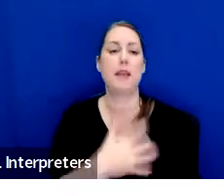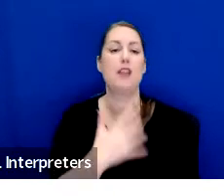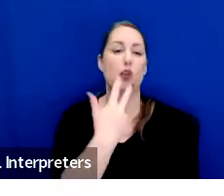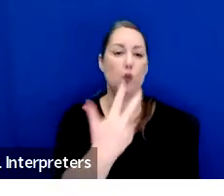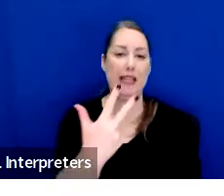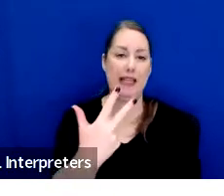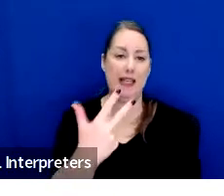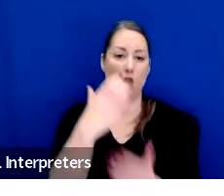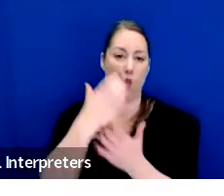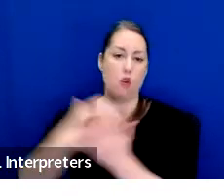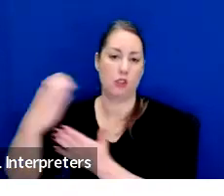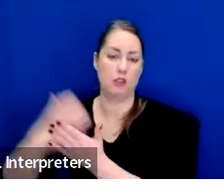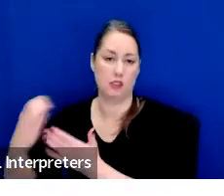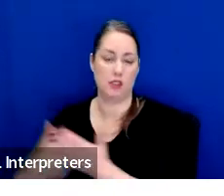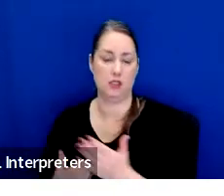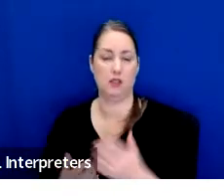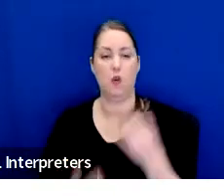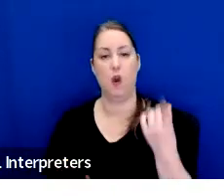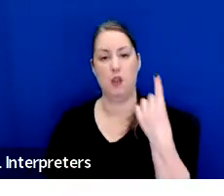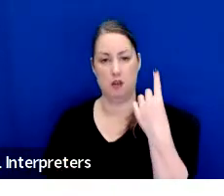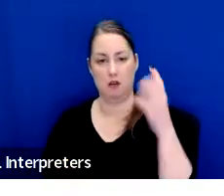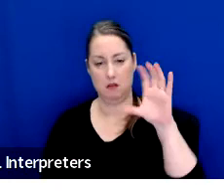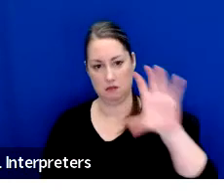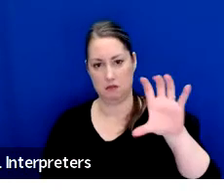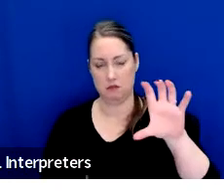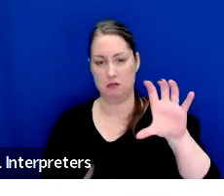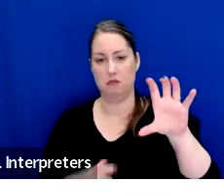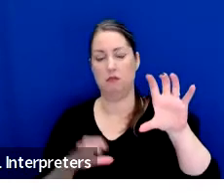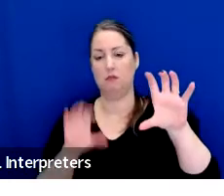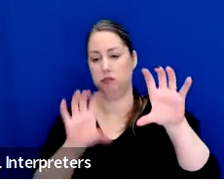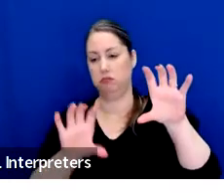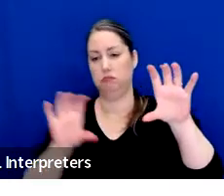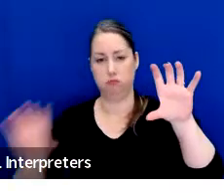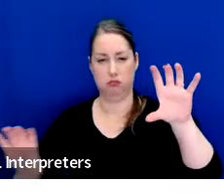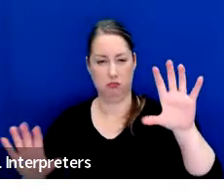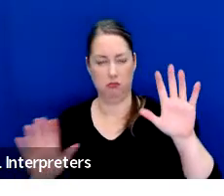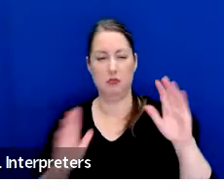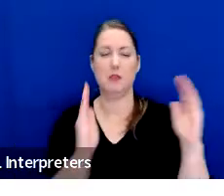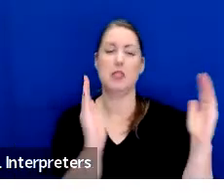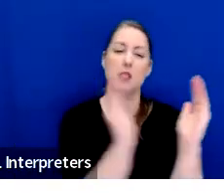I like our modules to be very small. So maybe like two, three, four